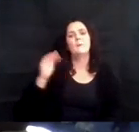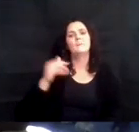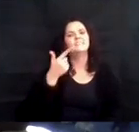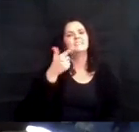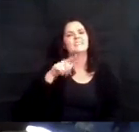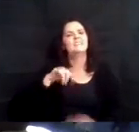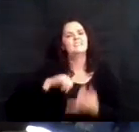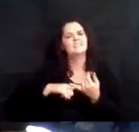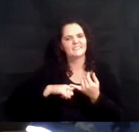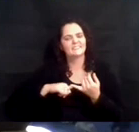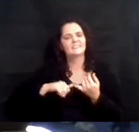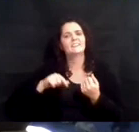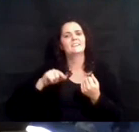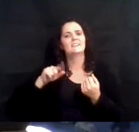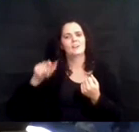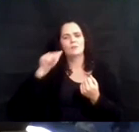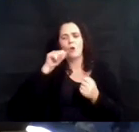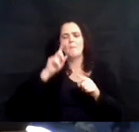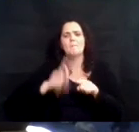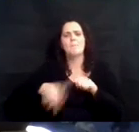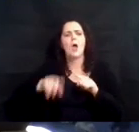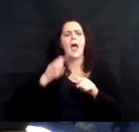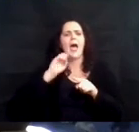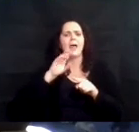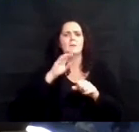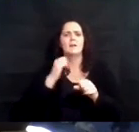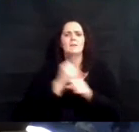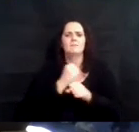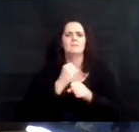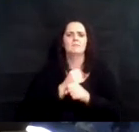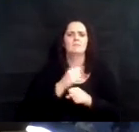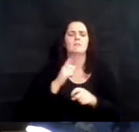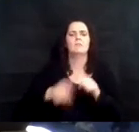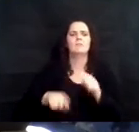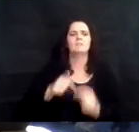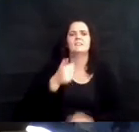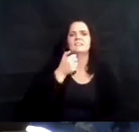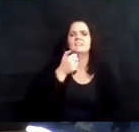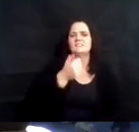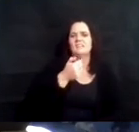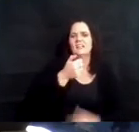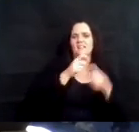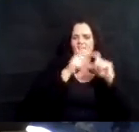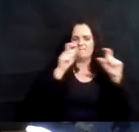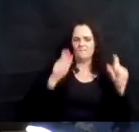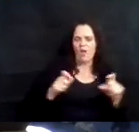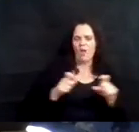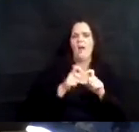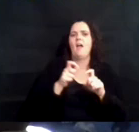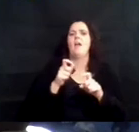the ‘70s were even shot on 3s, or 4s, 8 frames per second or 6 frames per second which makes them very very jerky.